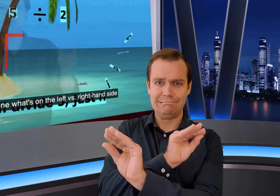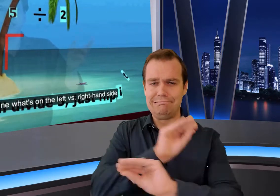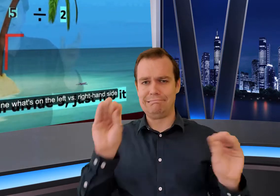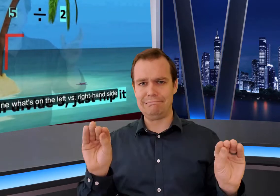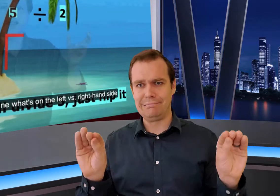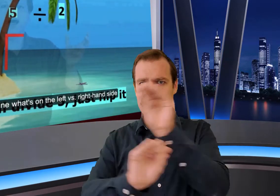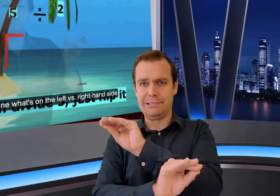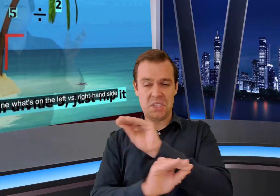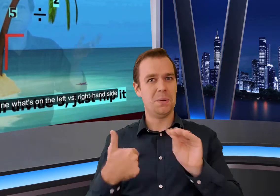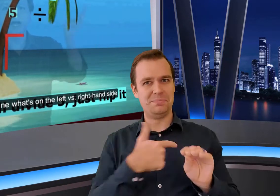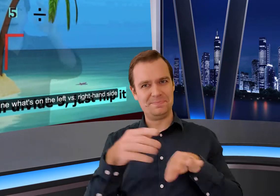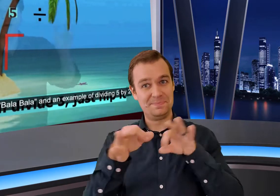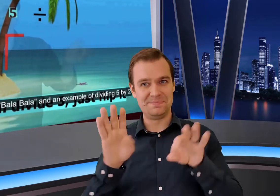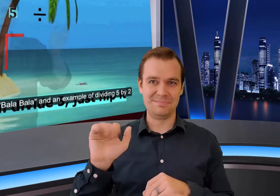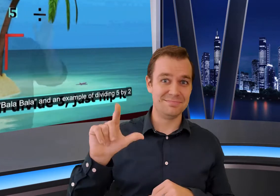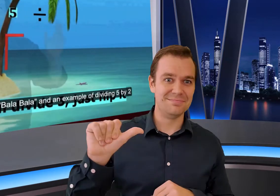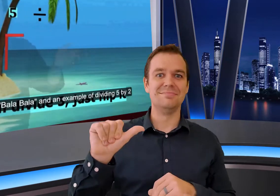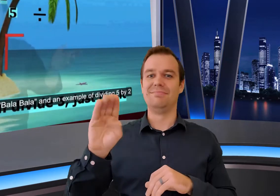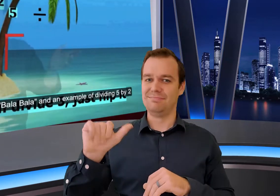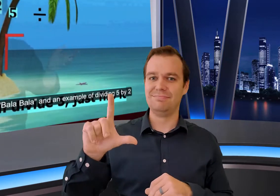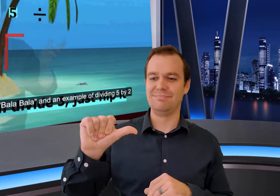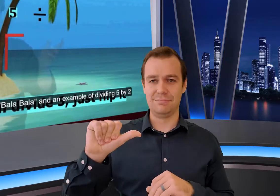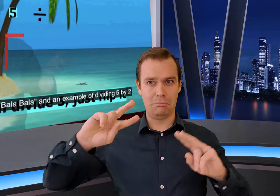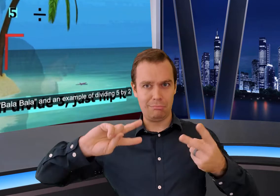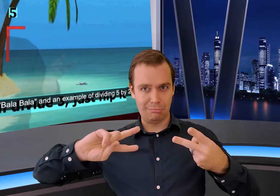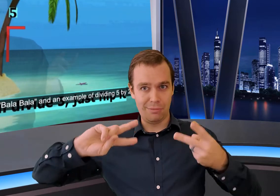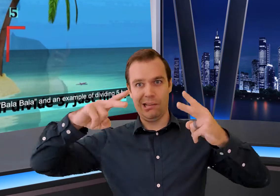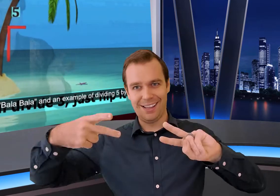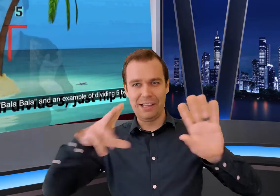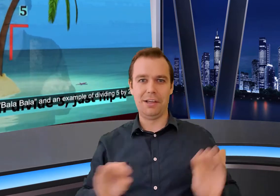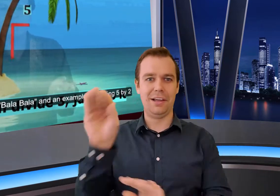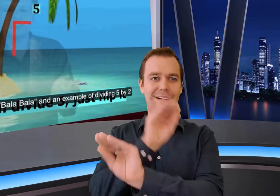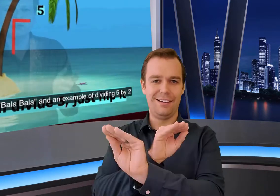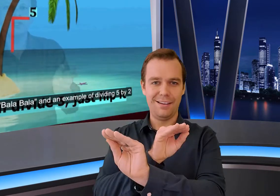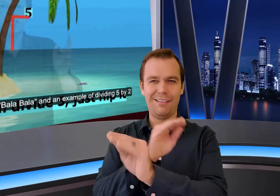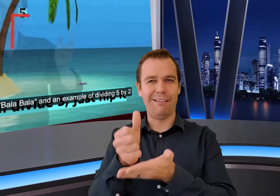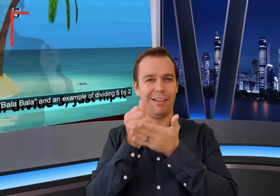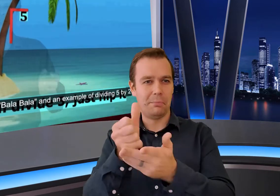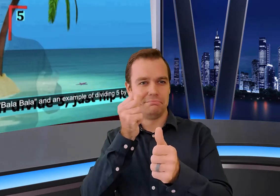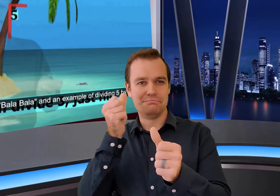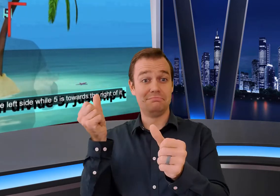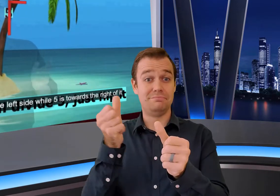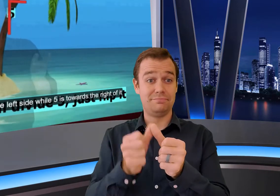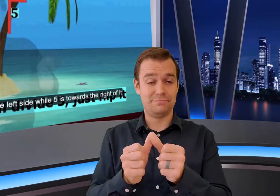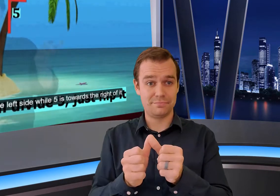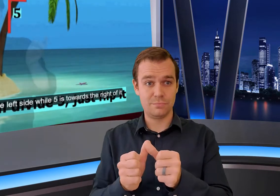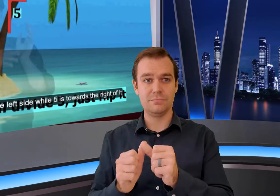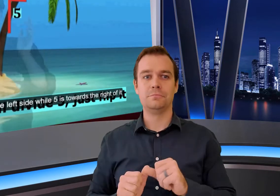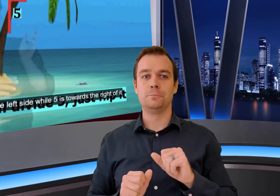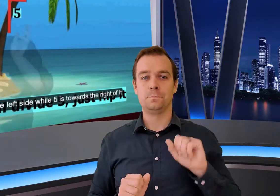It's very confusing to determine what's on the left vs. right-hand side We explained this using the song "Bala Bala" and an example of dividing 5 by 2